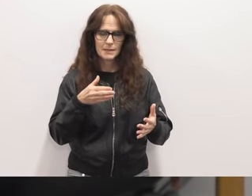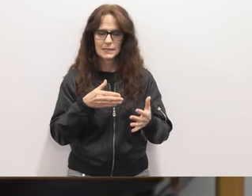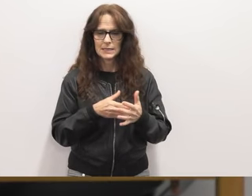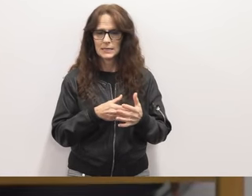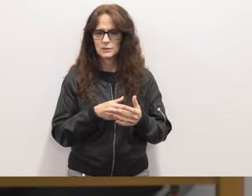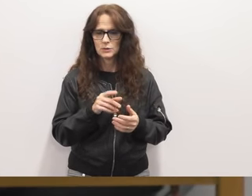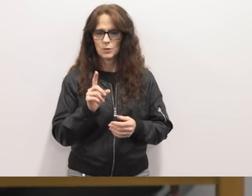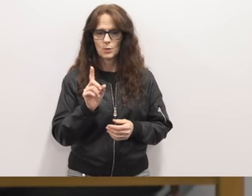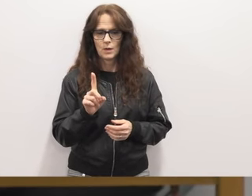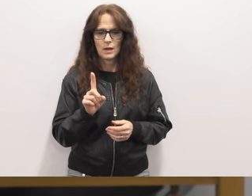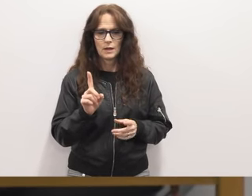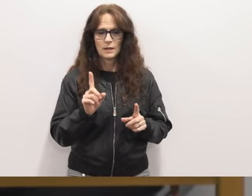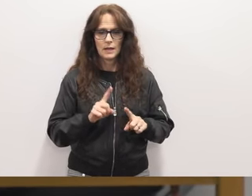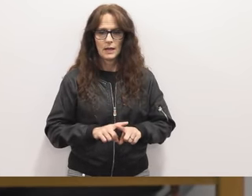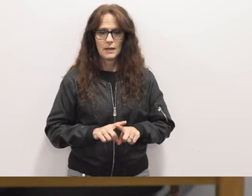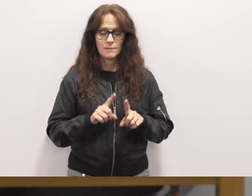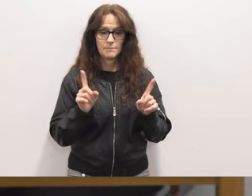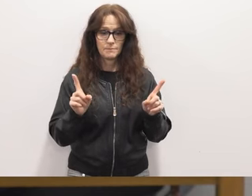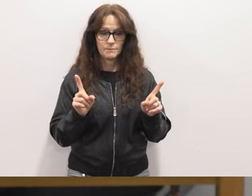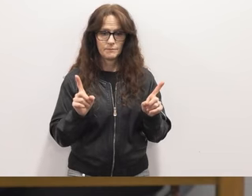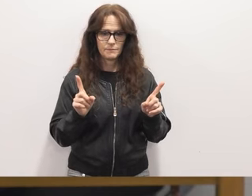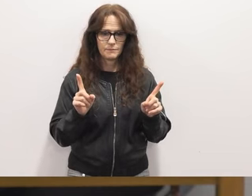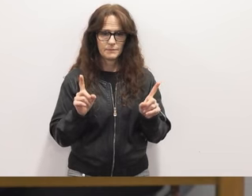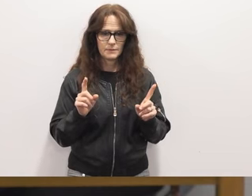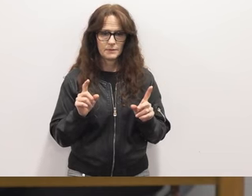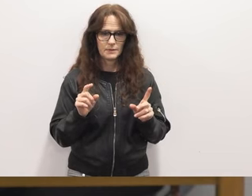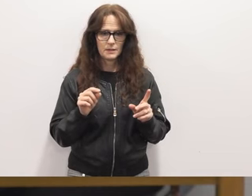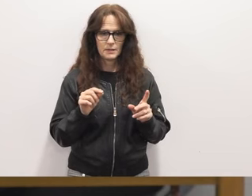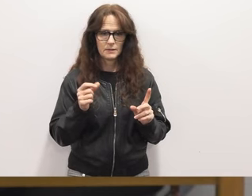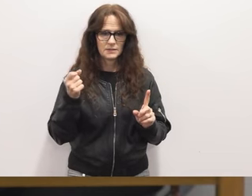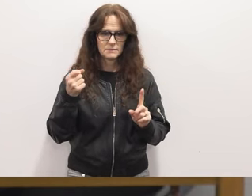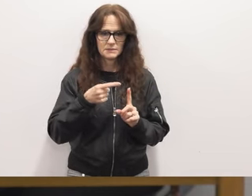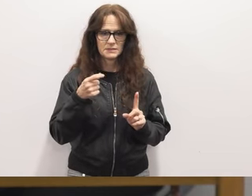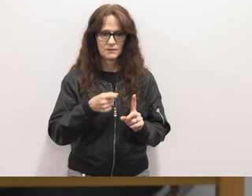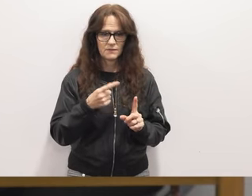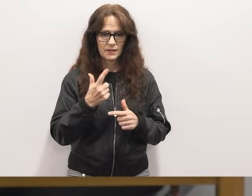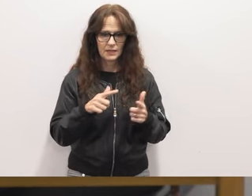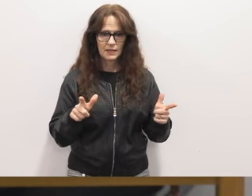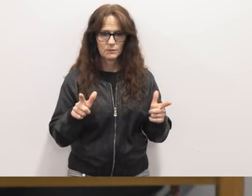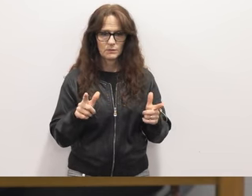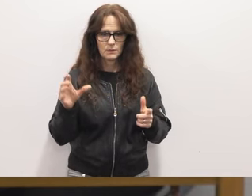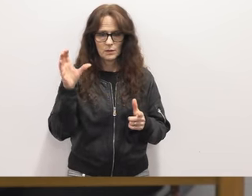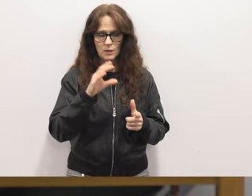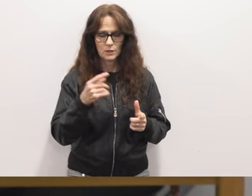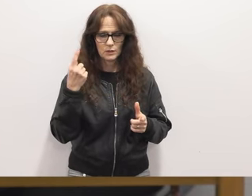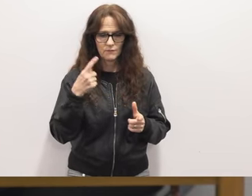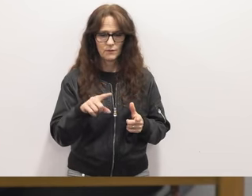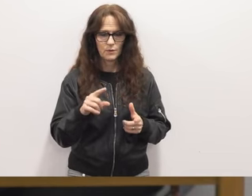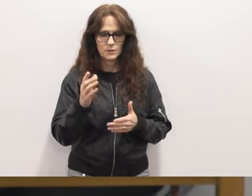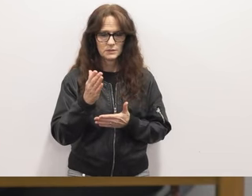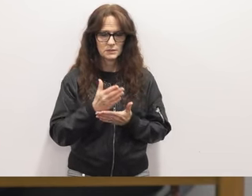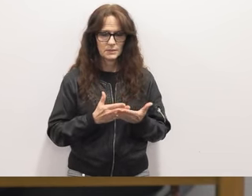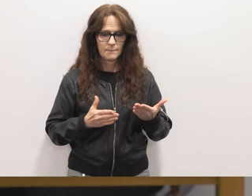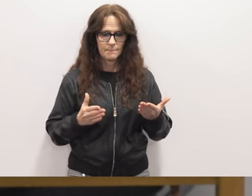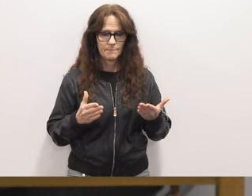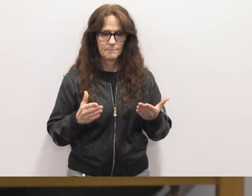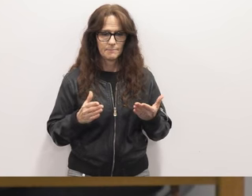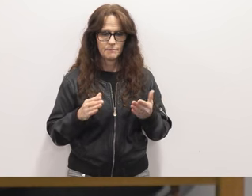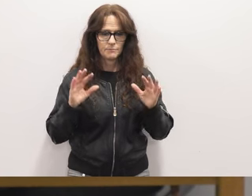outside of the lack of specificity. And I was looking for some focus towards